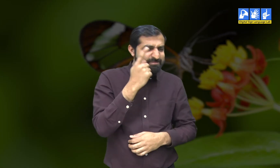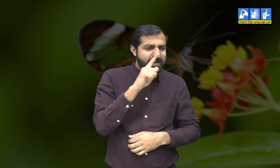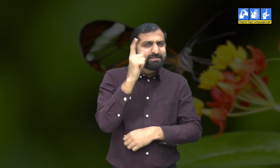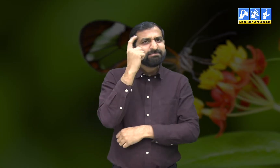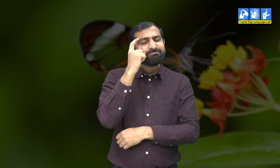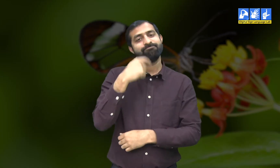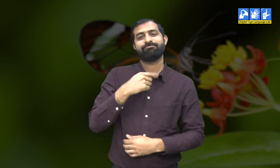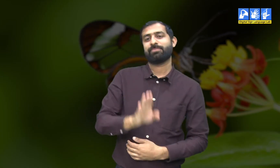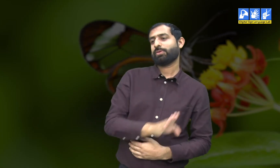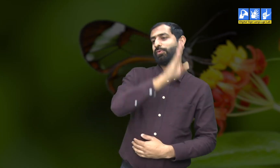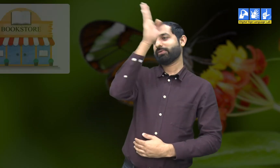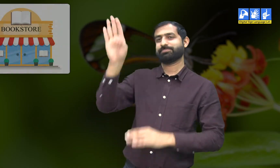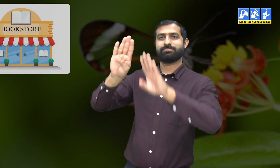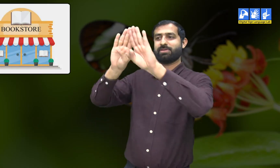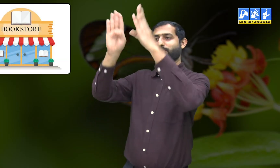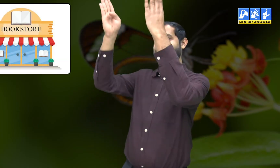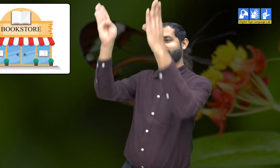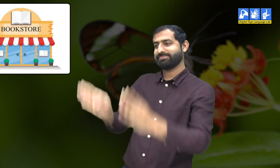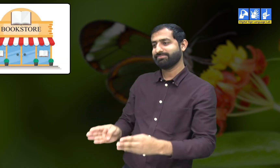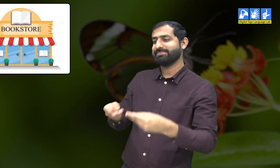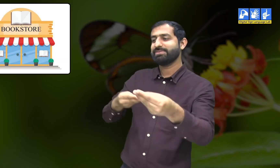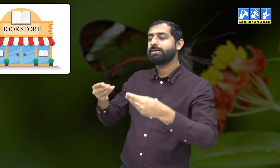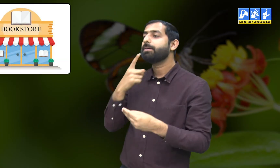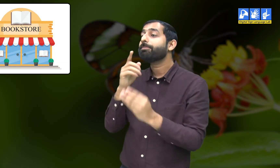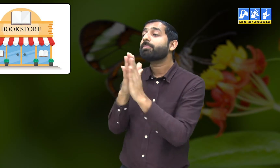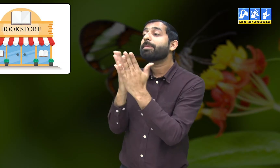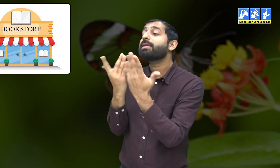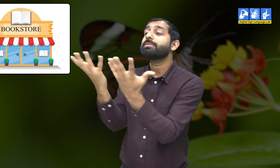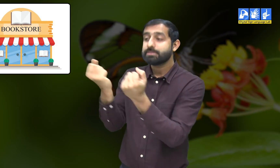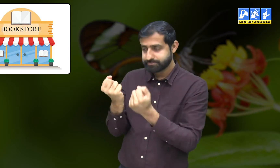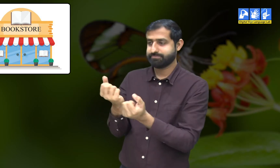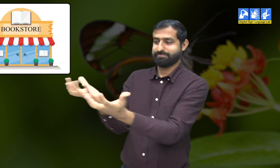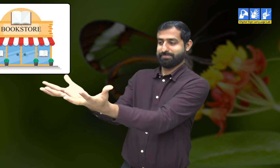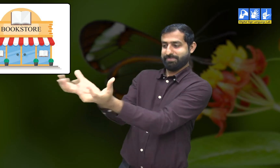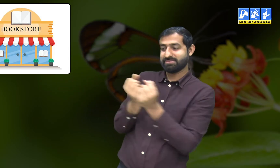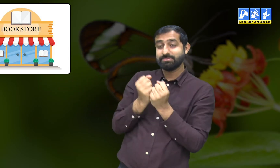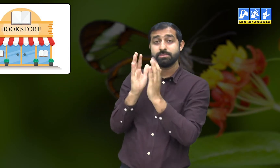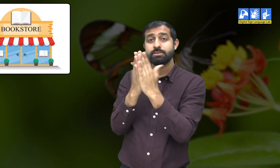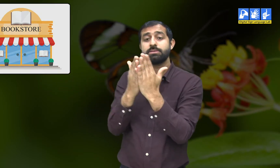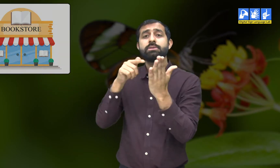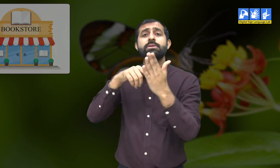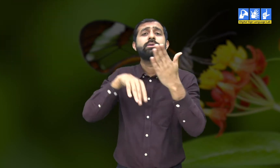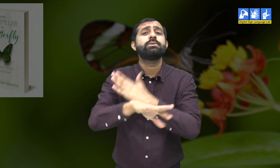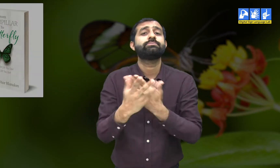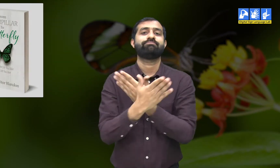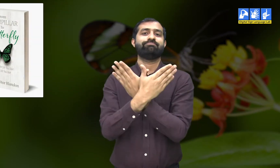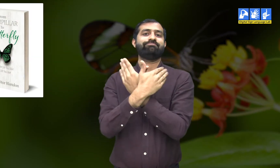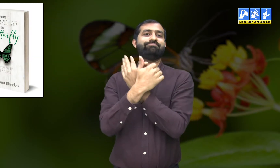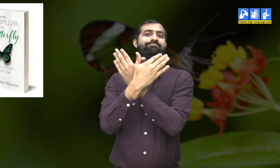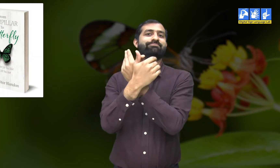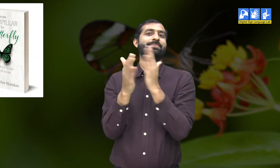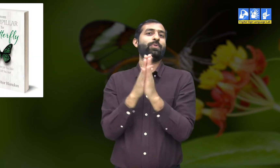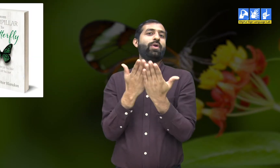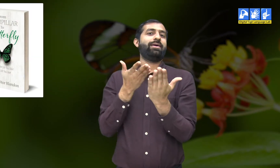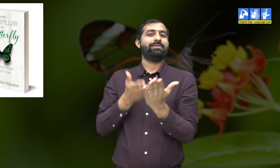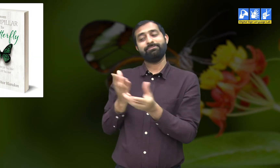She then went to a book store and bought a book for her son named The Travels of Monarch X,